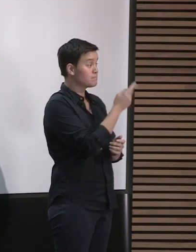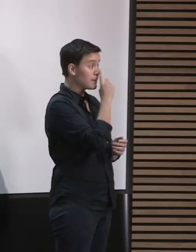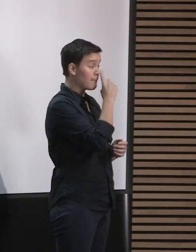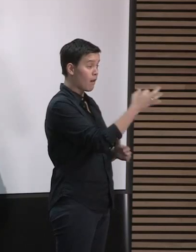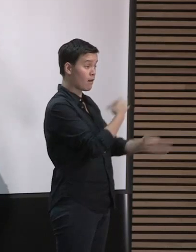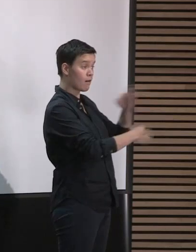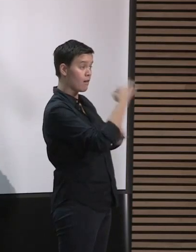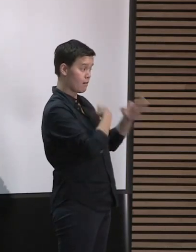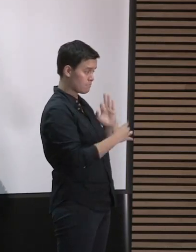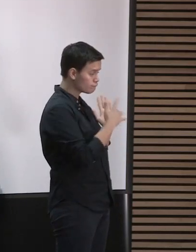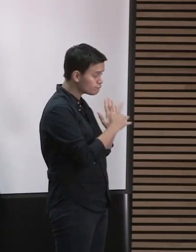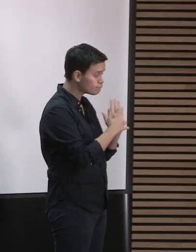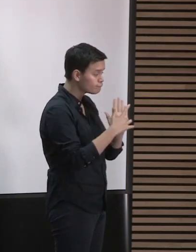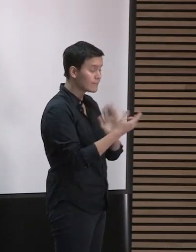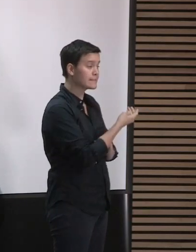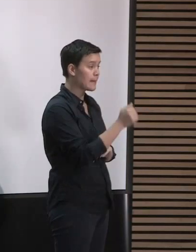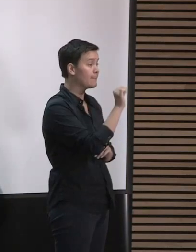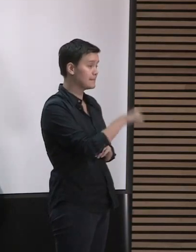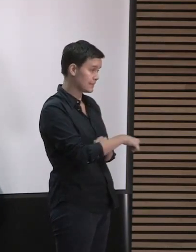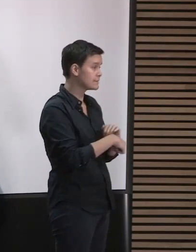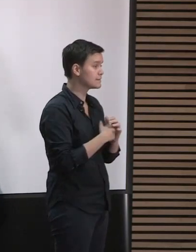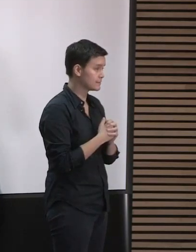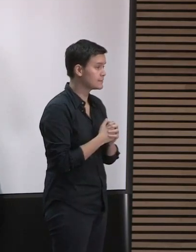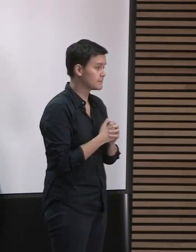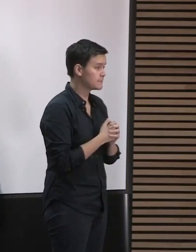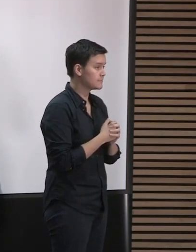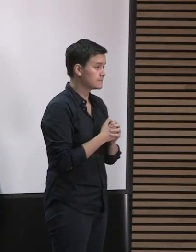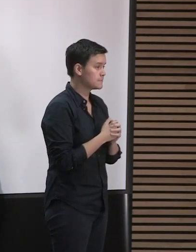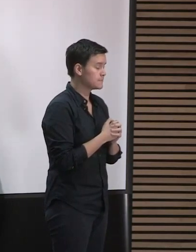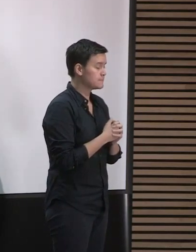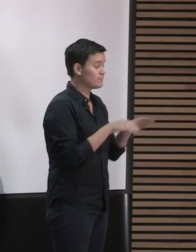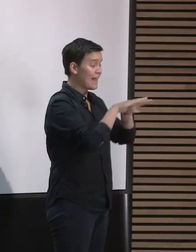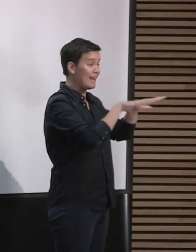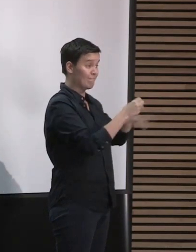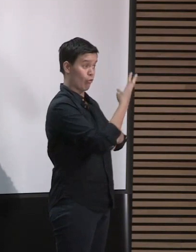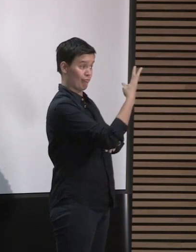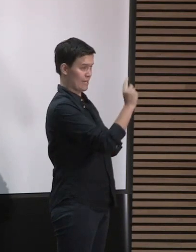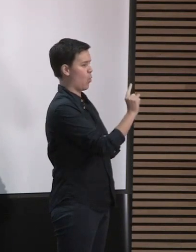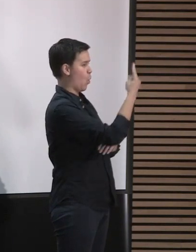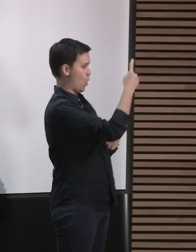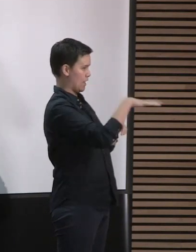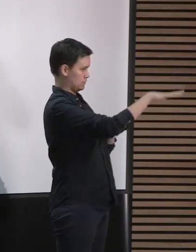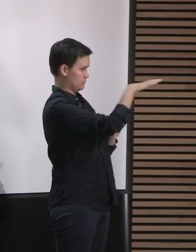Ministry of Health's website and there are a number of people who have been granted exemptions, as they outlined